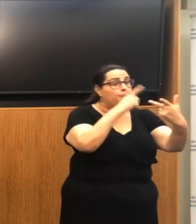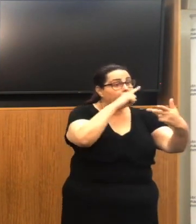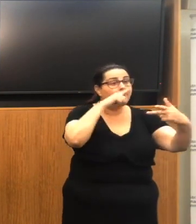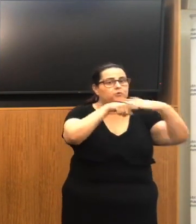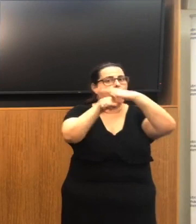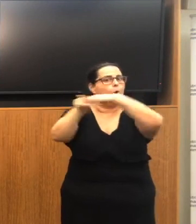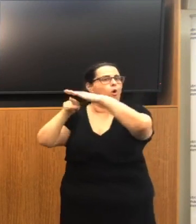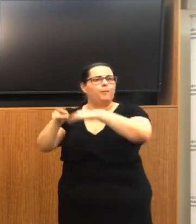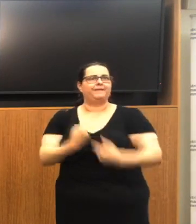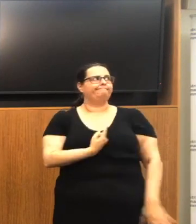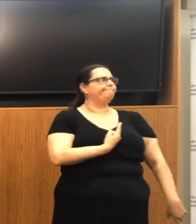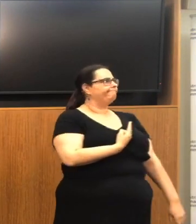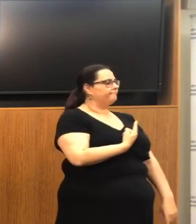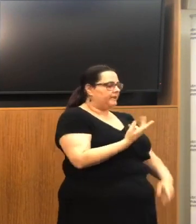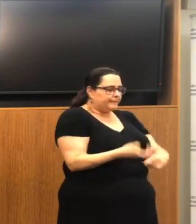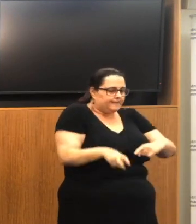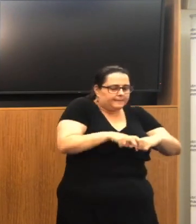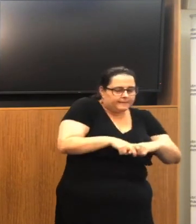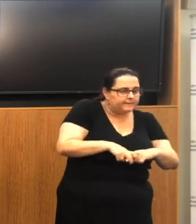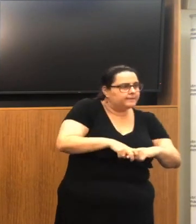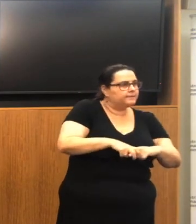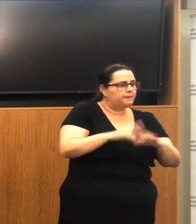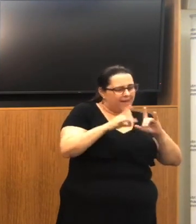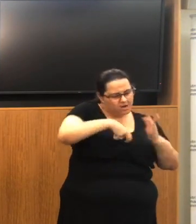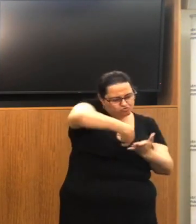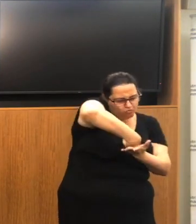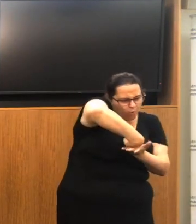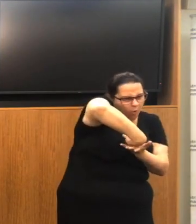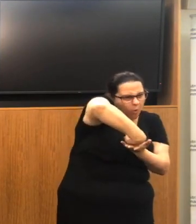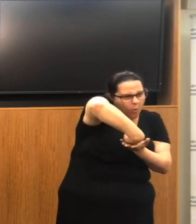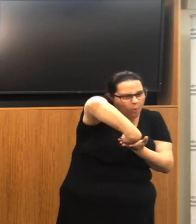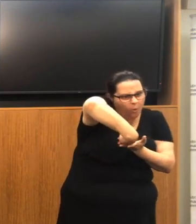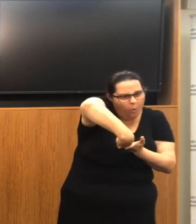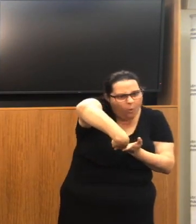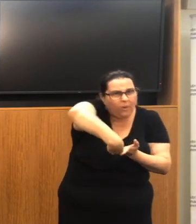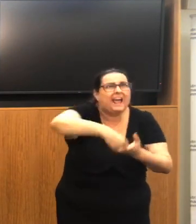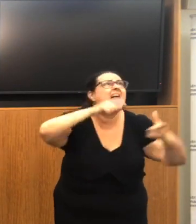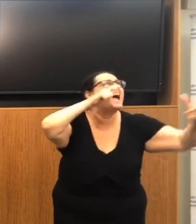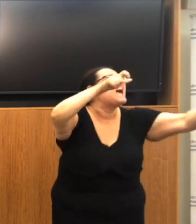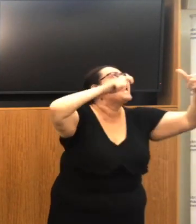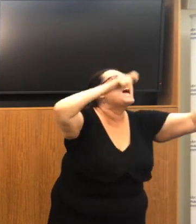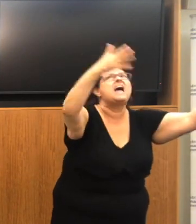And he got out of bed, crawled to the door, and was just shouting and shouting for help.